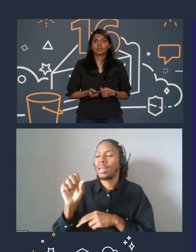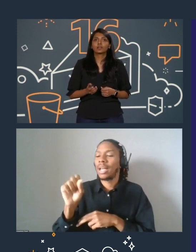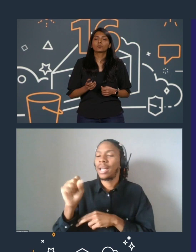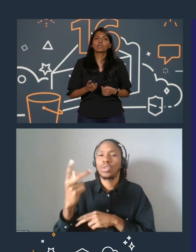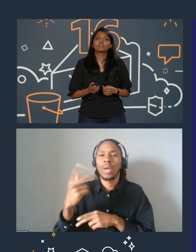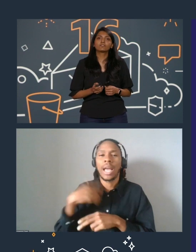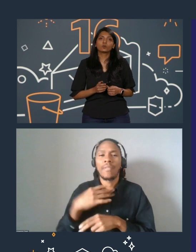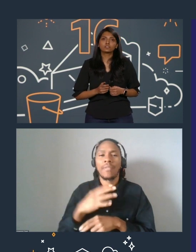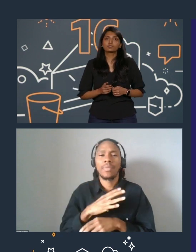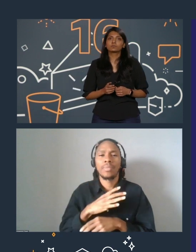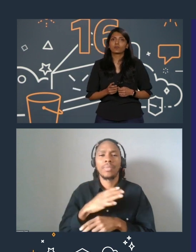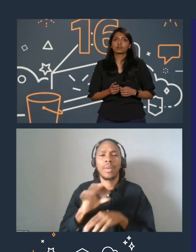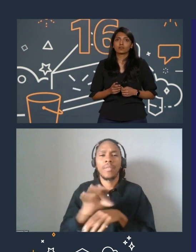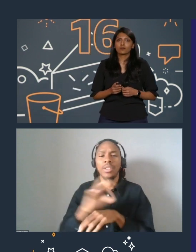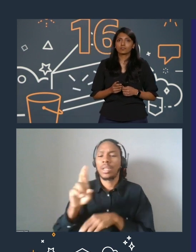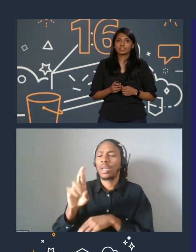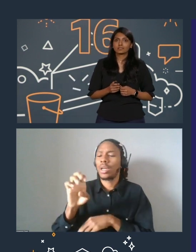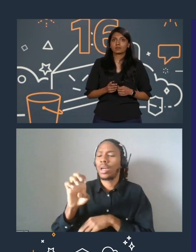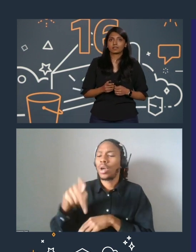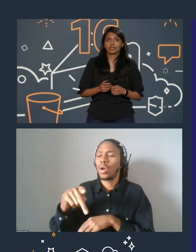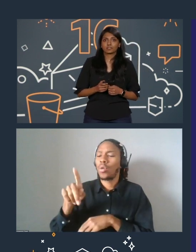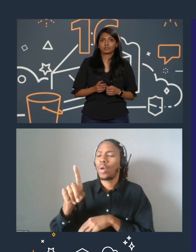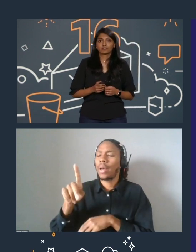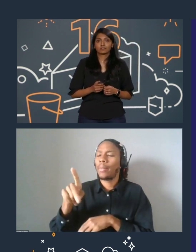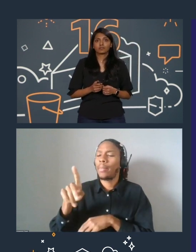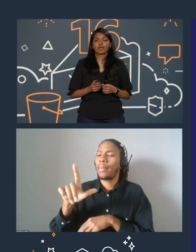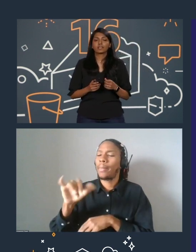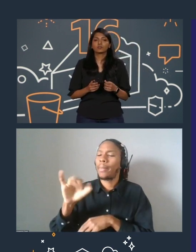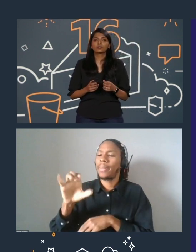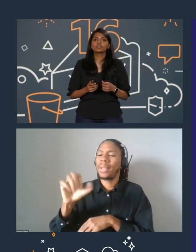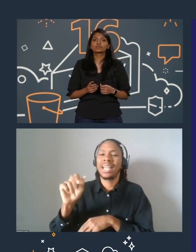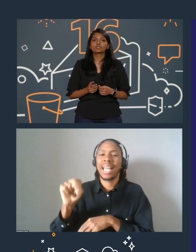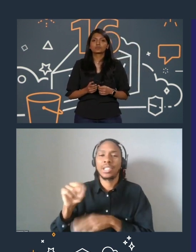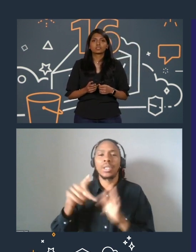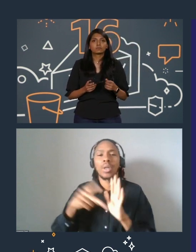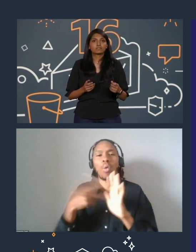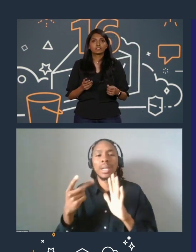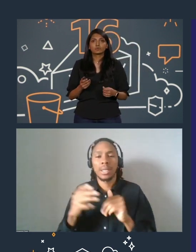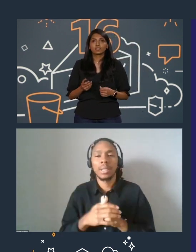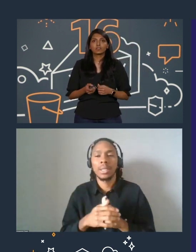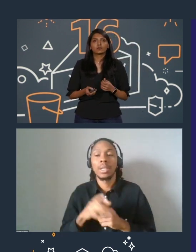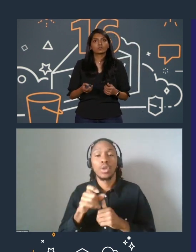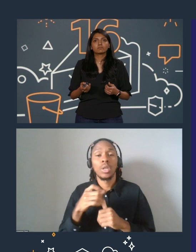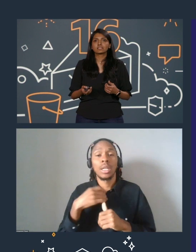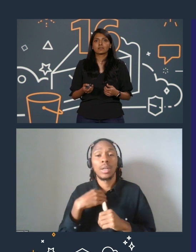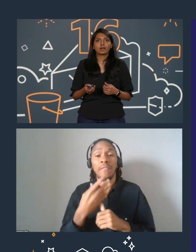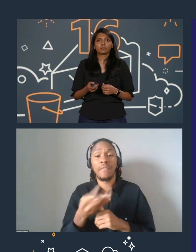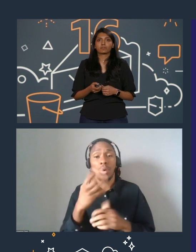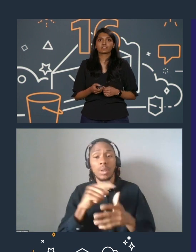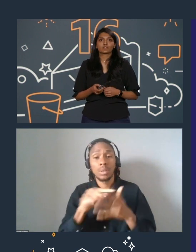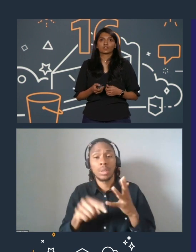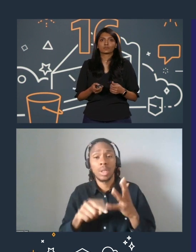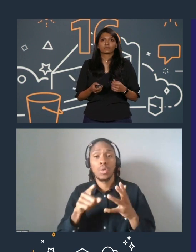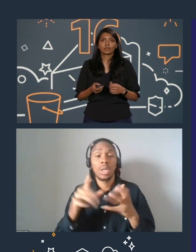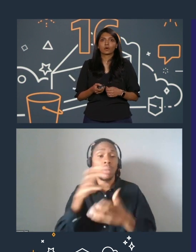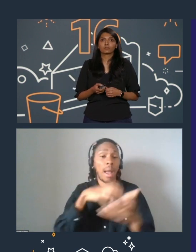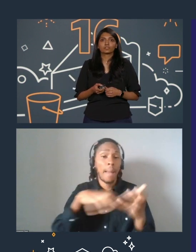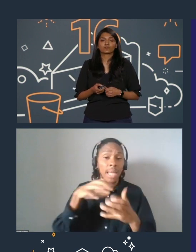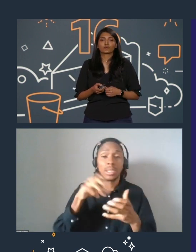We have four different product offerings in replication, and you can choose to use them individually, or you can mix them up based on your requirements of your